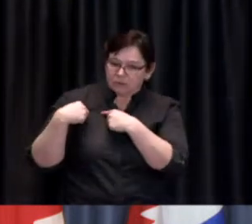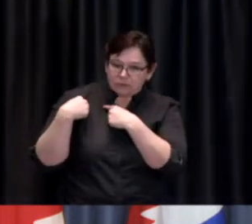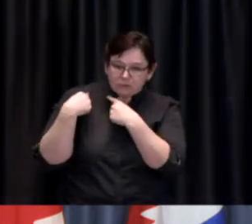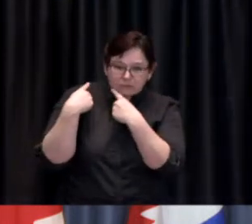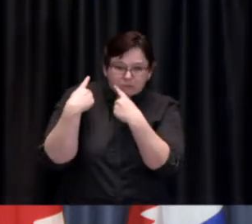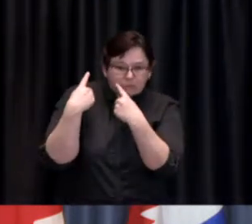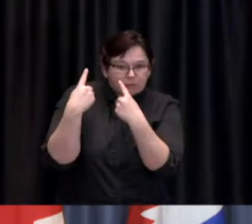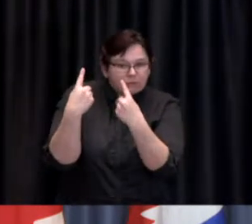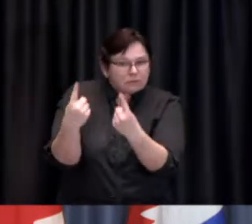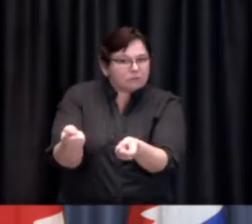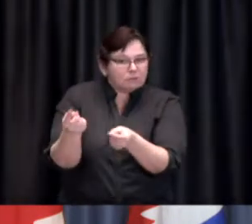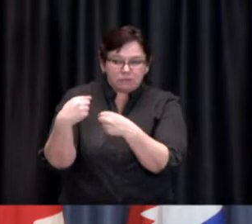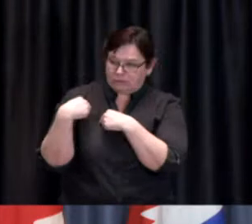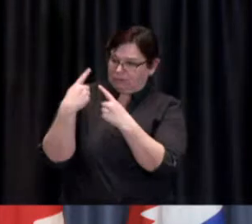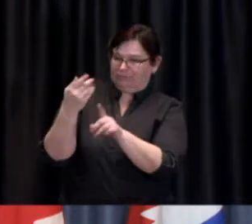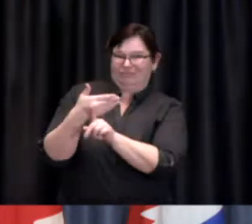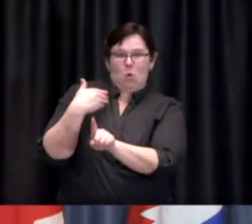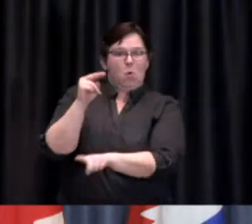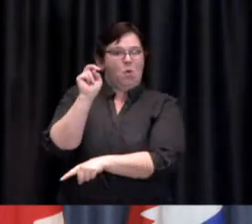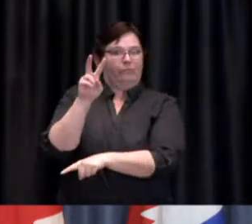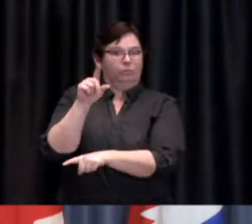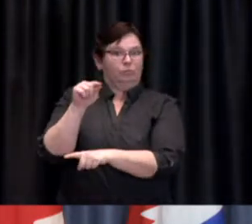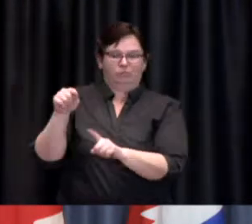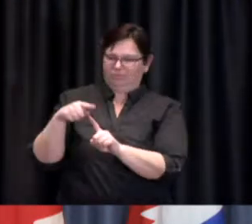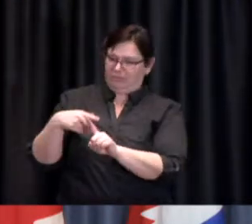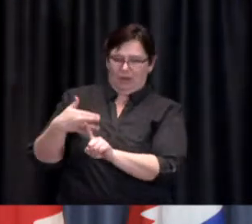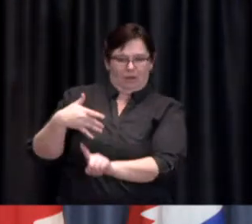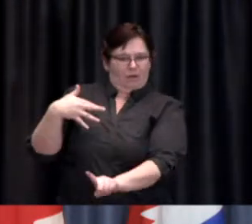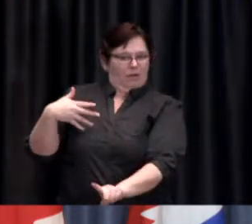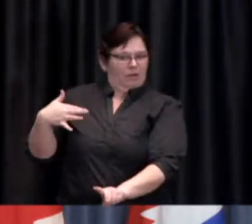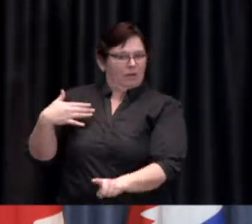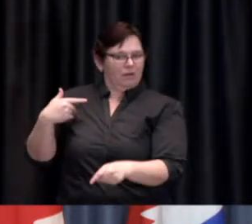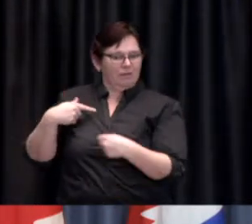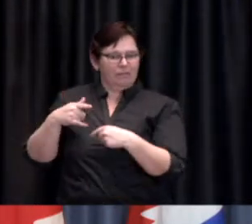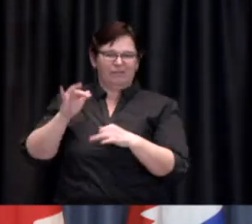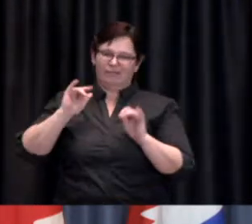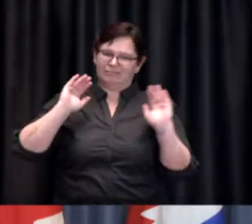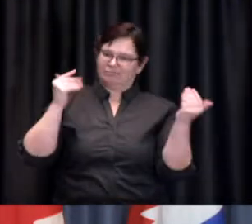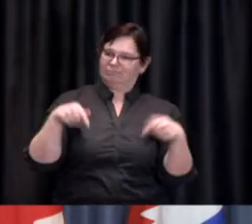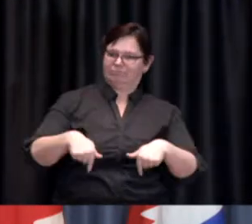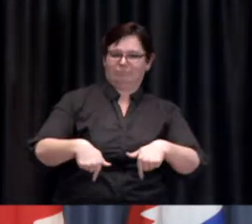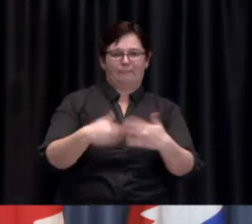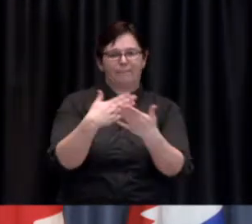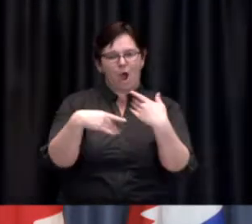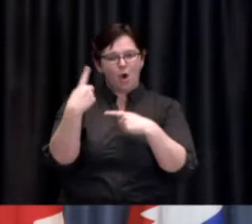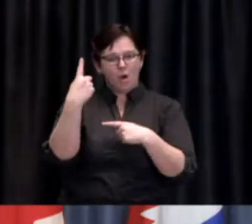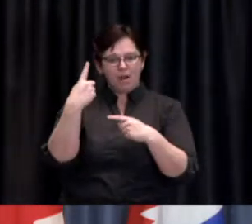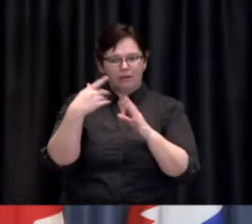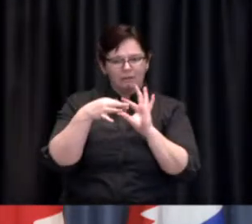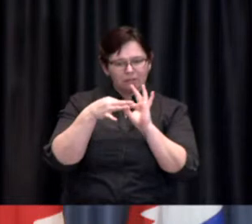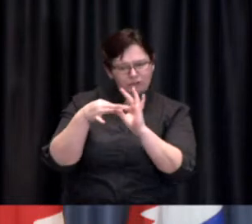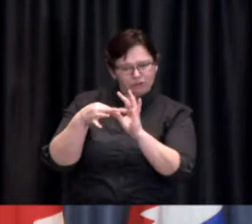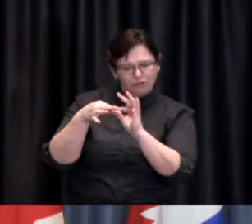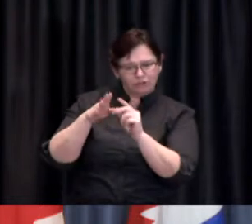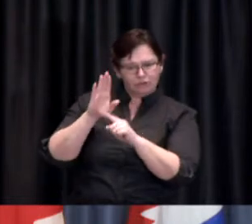whereby in one hand or part one we are directly connected with the Province of Ontario